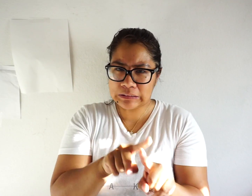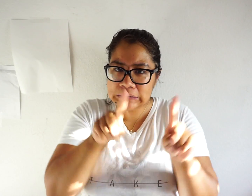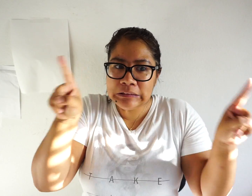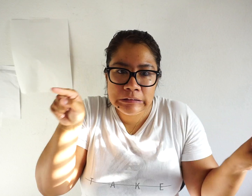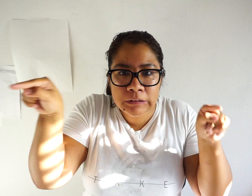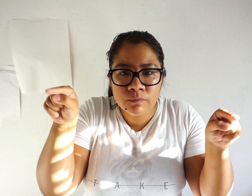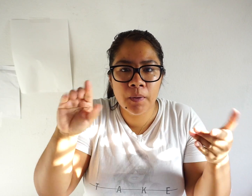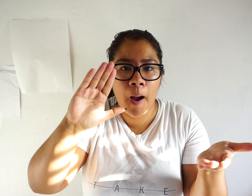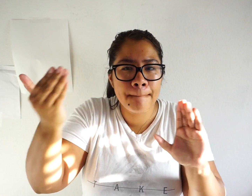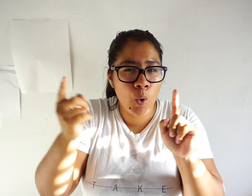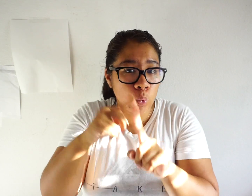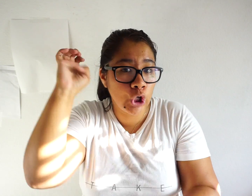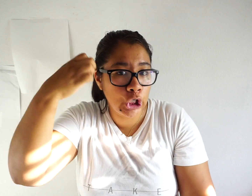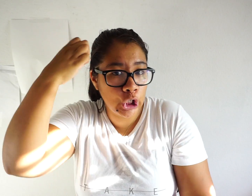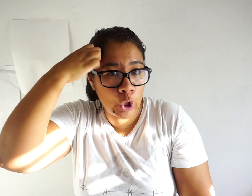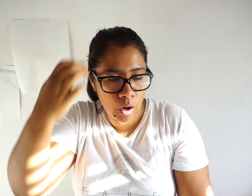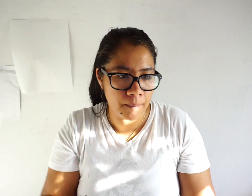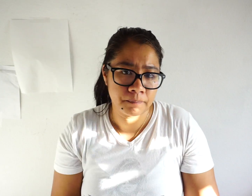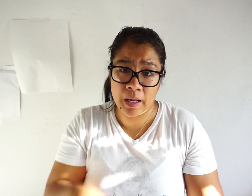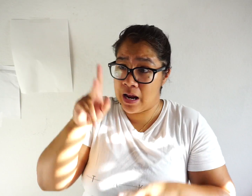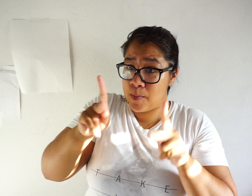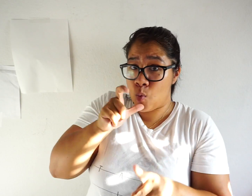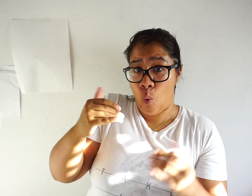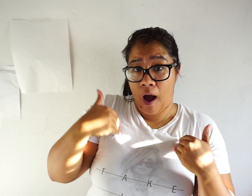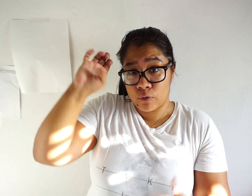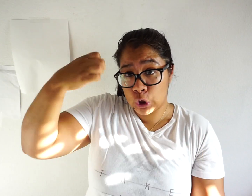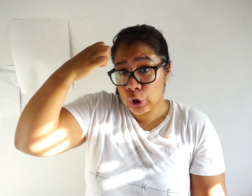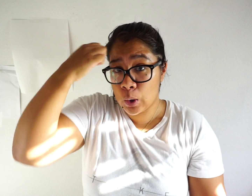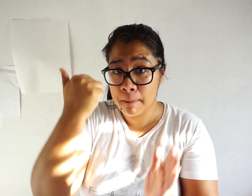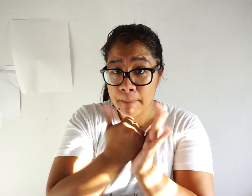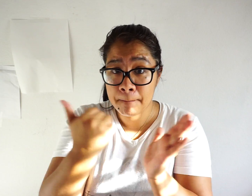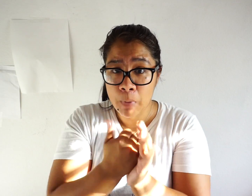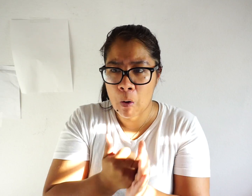It's different as compared to Europe People who have European passports